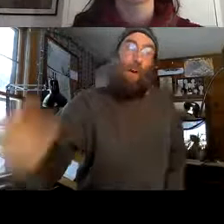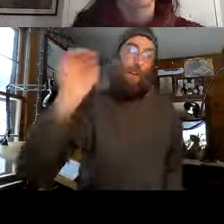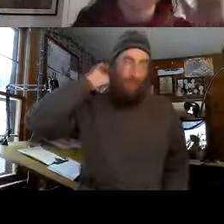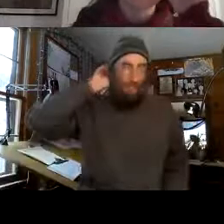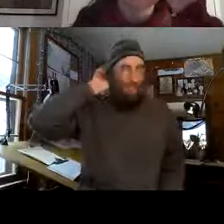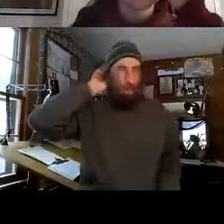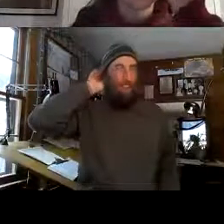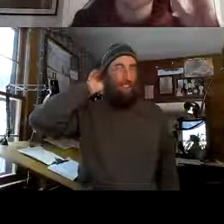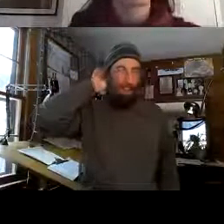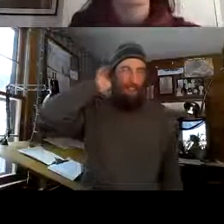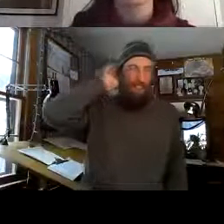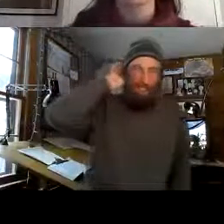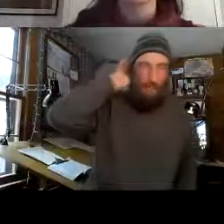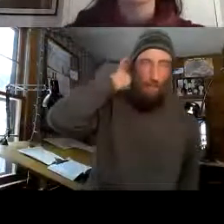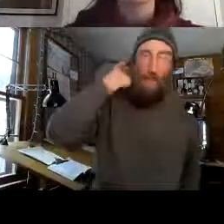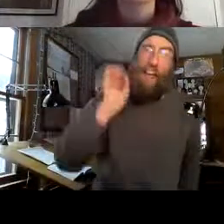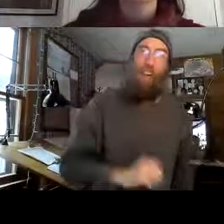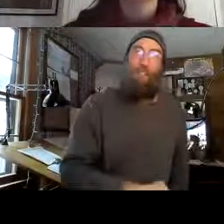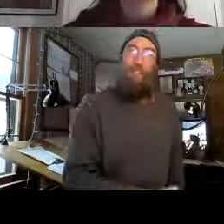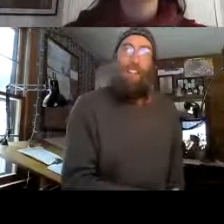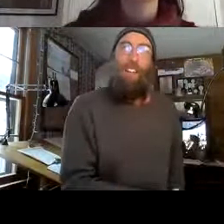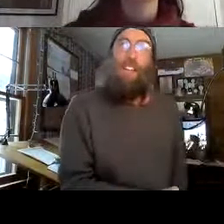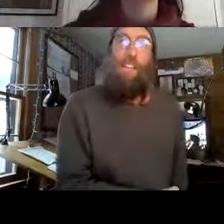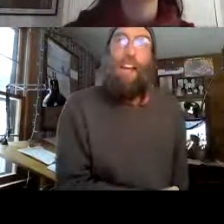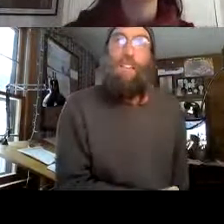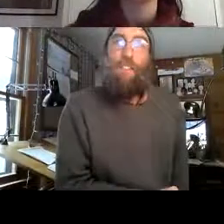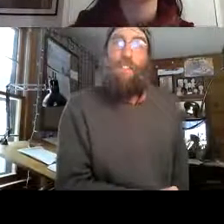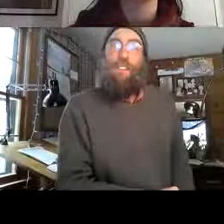So I found this little passage. I was troubled by how a lot of the letters